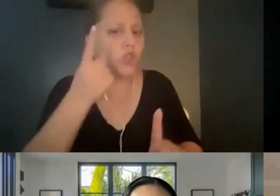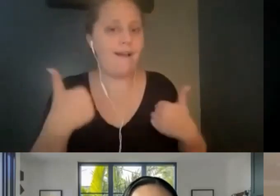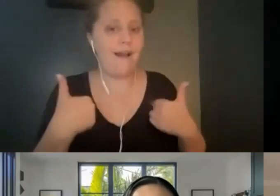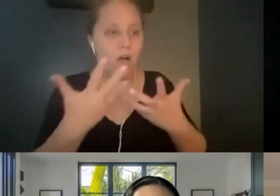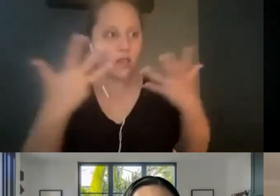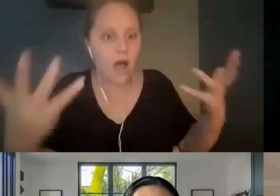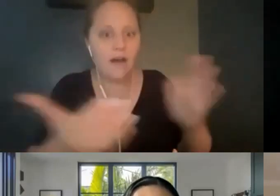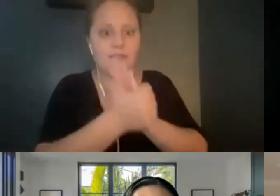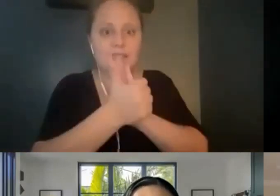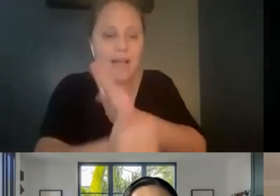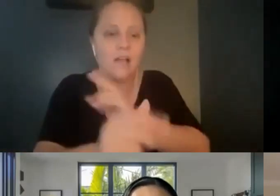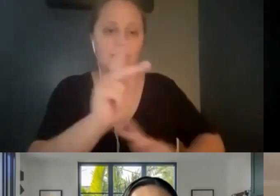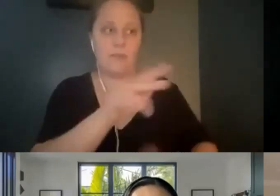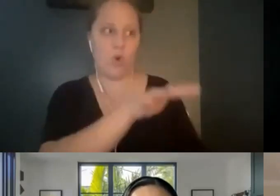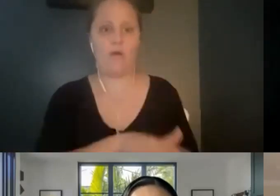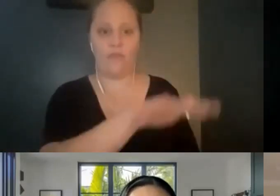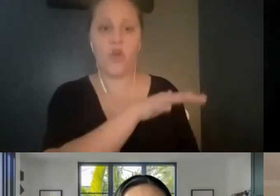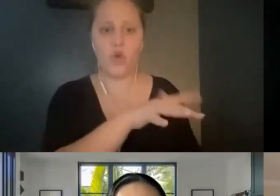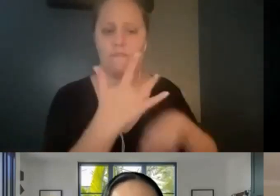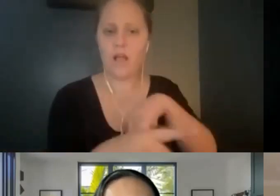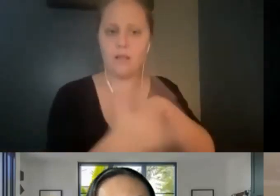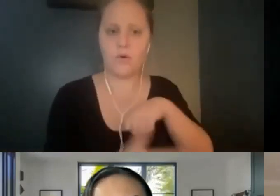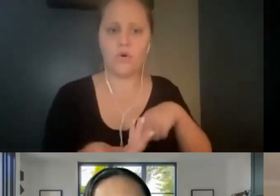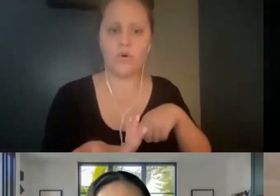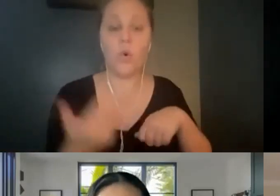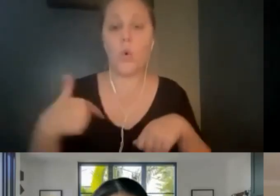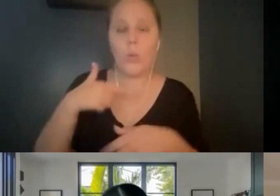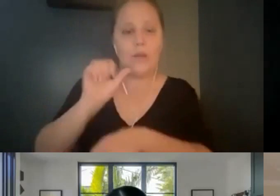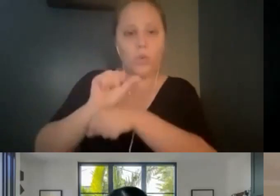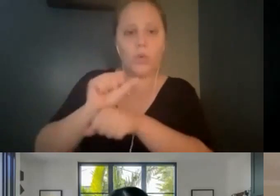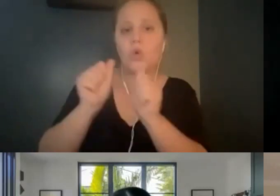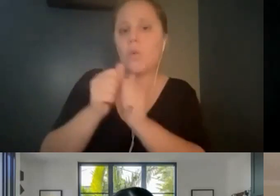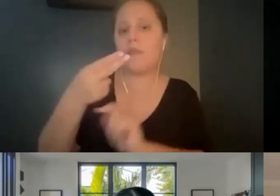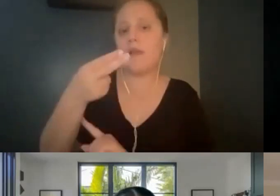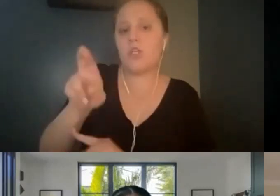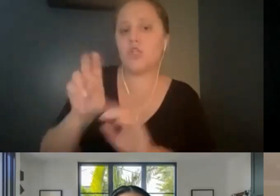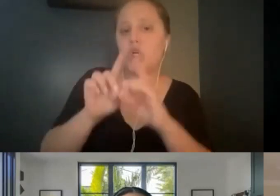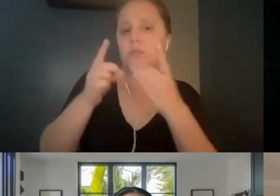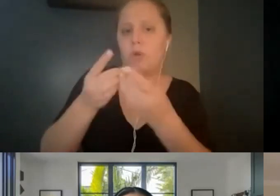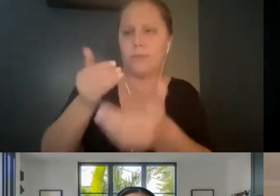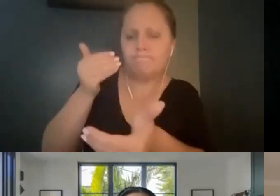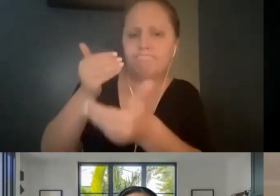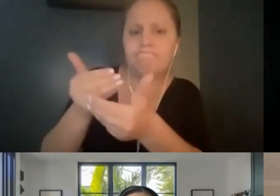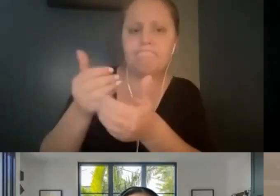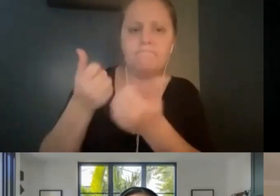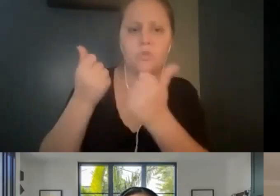We've worked closely with our HR department on educating them, having them